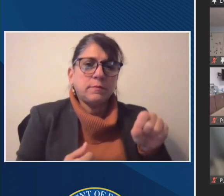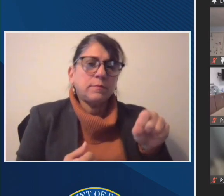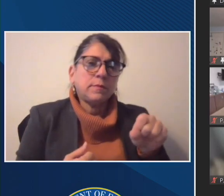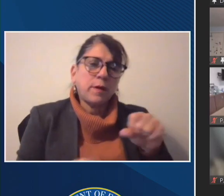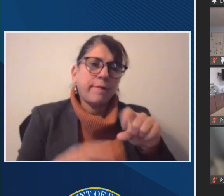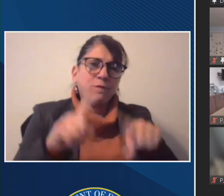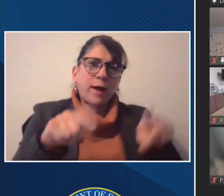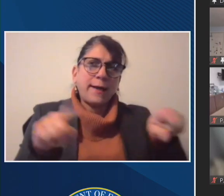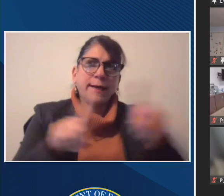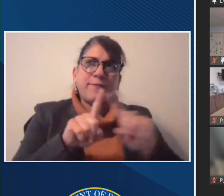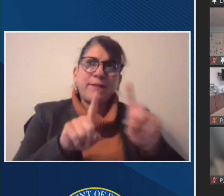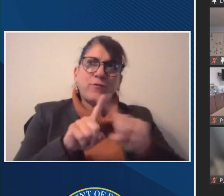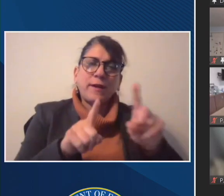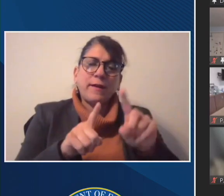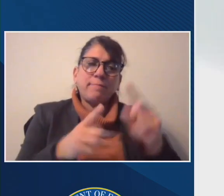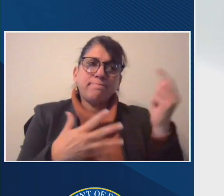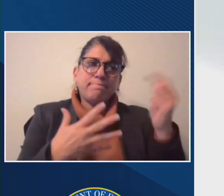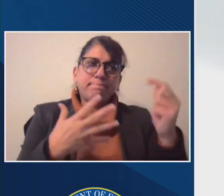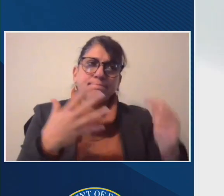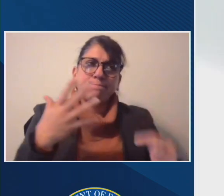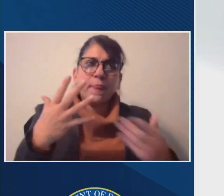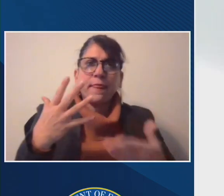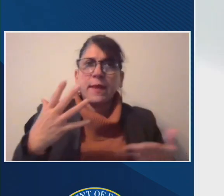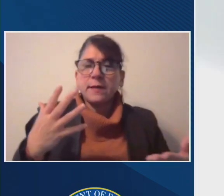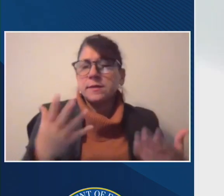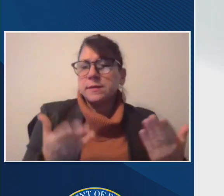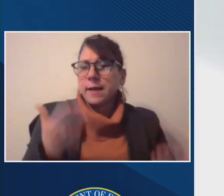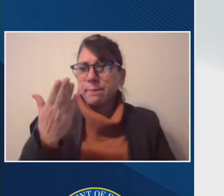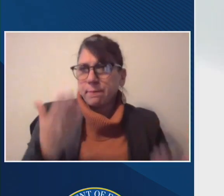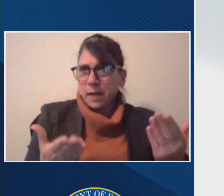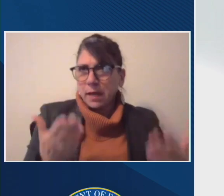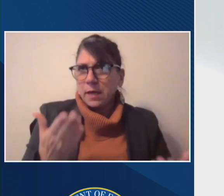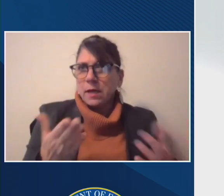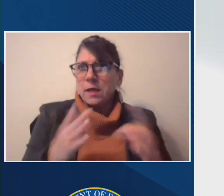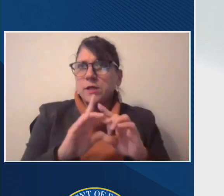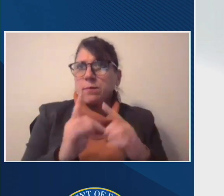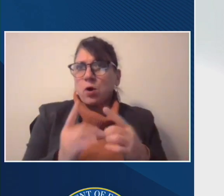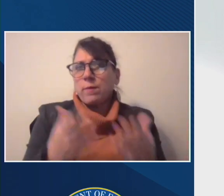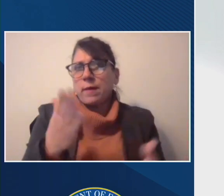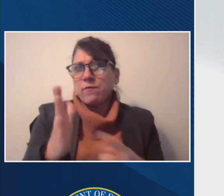things that the Department might require in these cases.